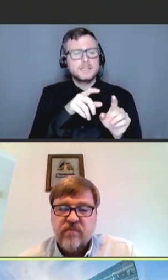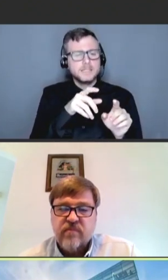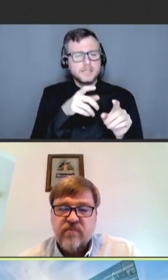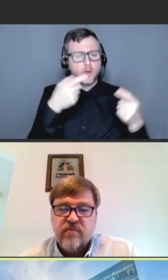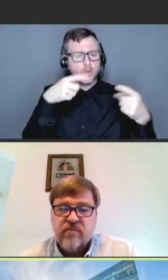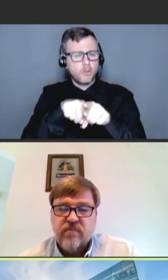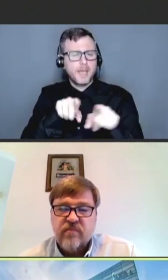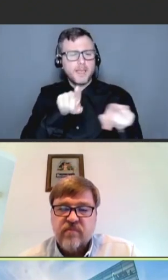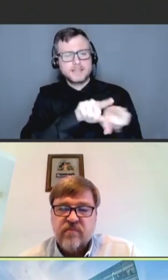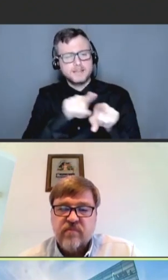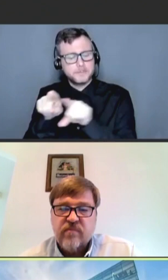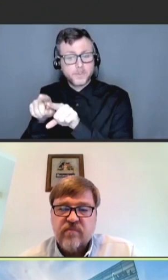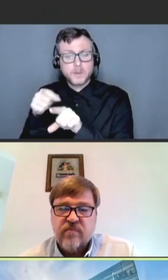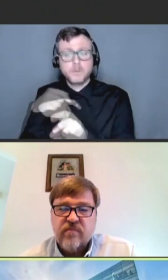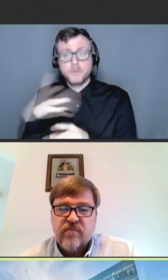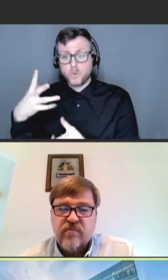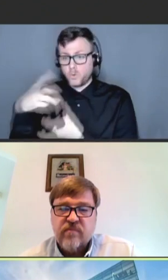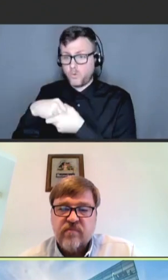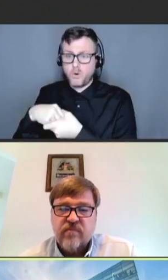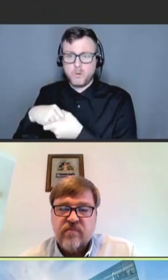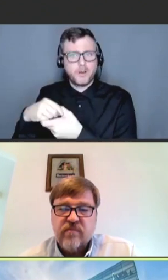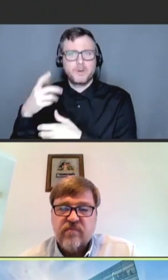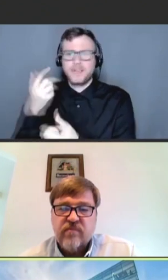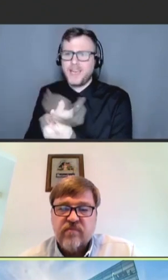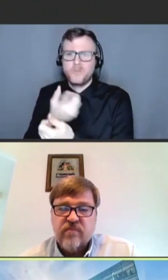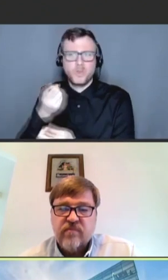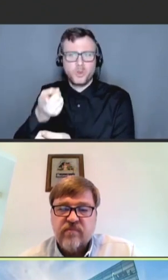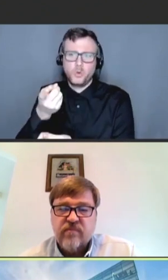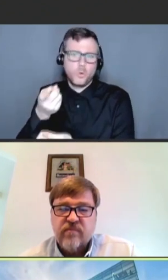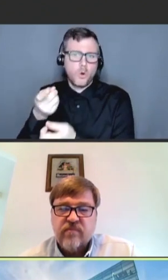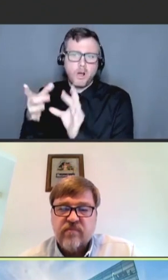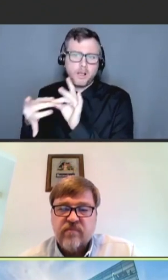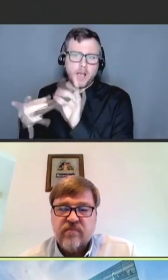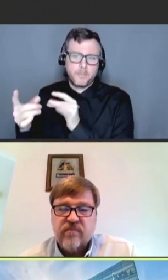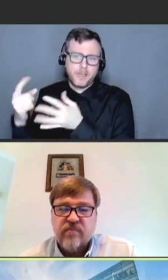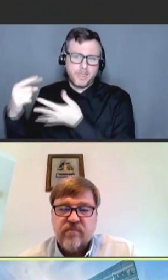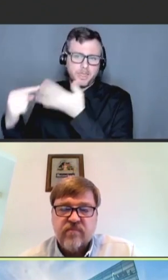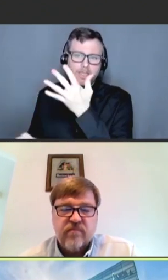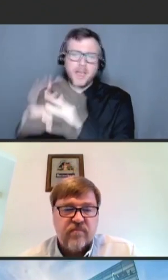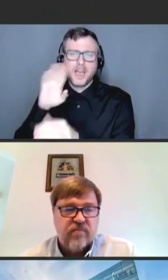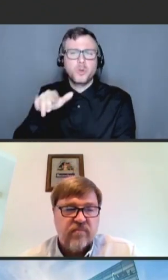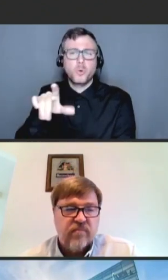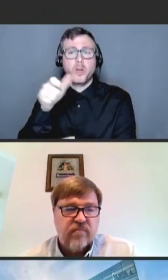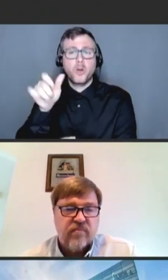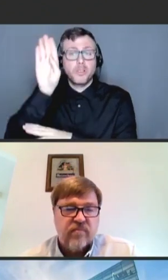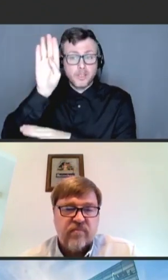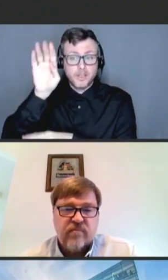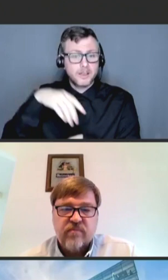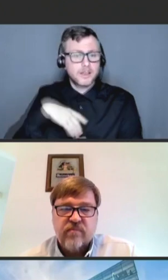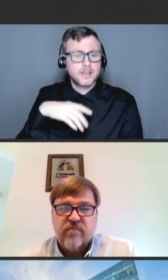incorporate a lot of what everyone's just said. I'll stop, I know there's another hand. Robert Hopkins: Steve Rinderknecht, go ahead.